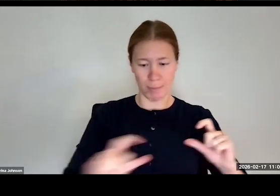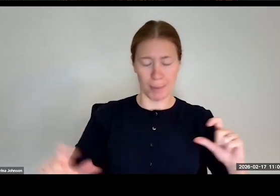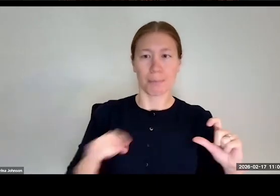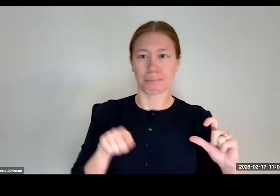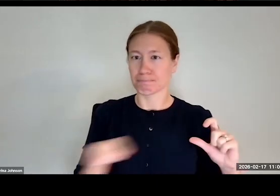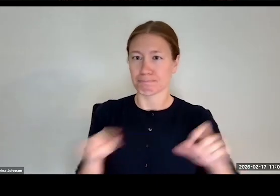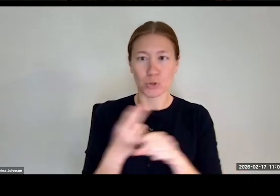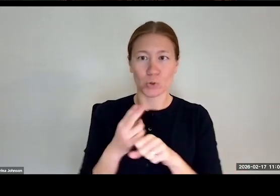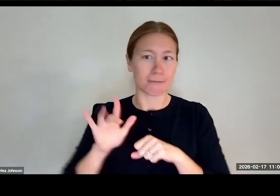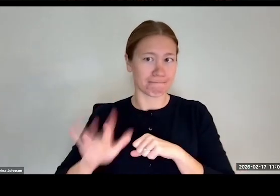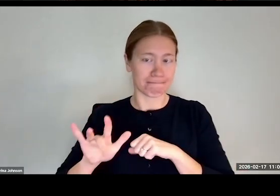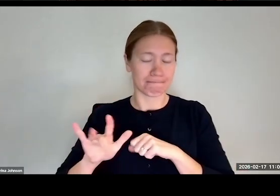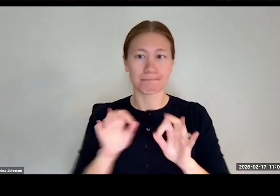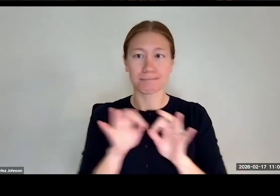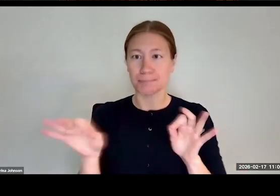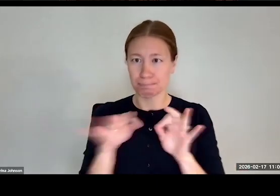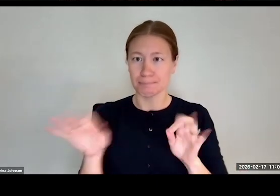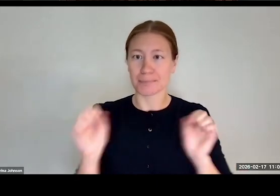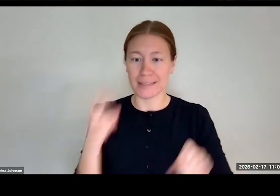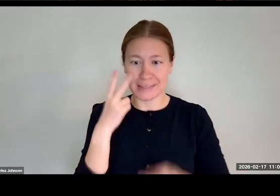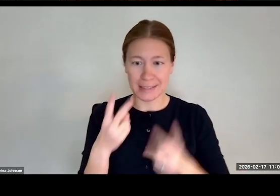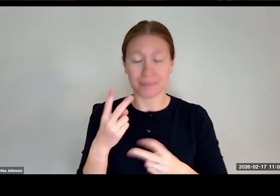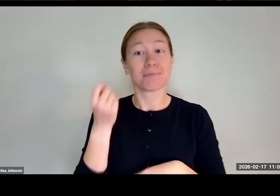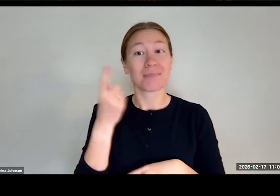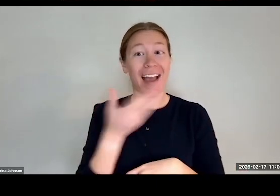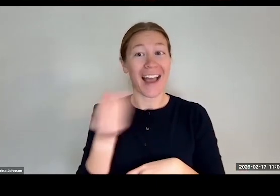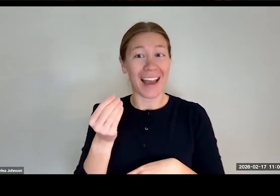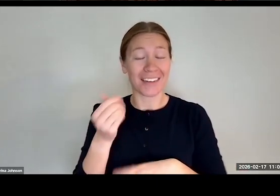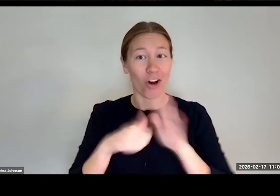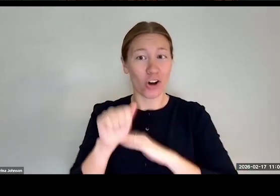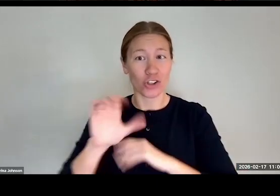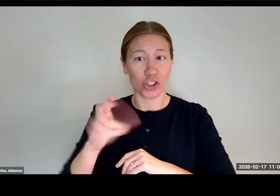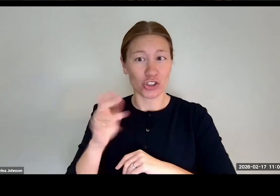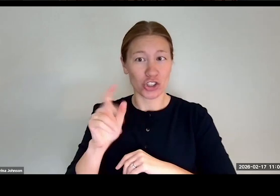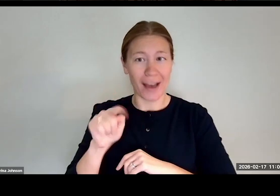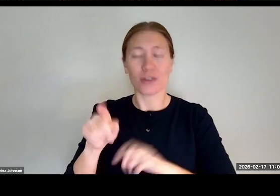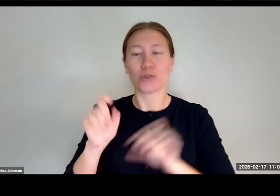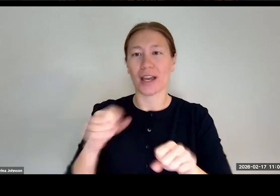And if you look in the chat, we have a link to stream text where you can customize how your captions look